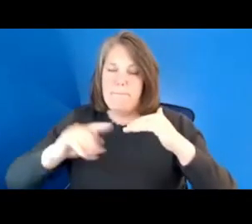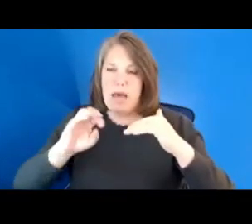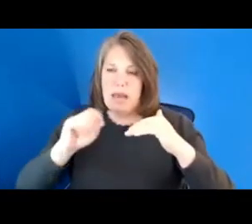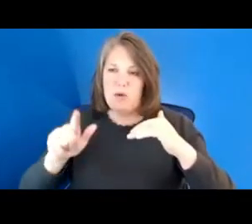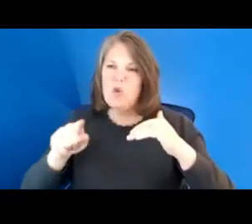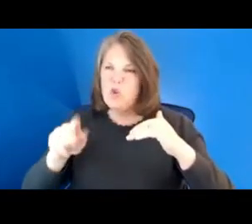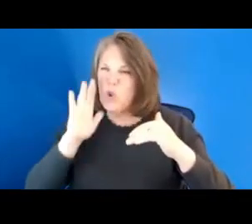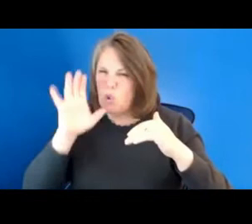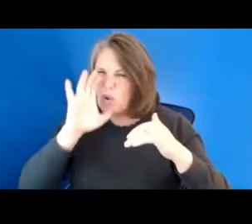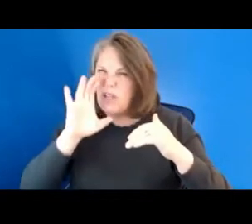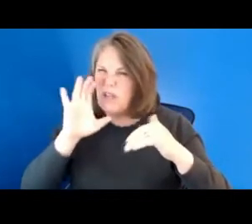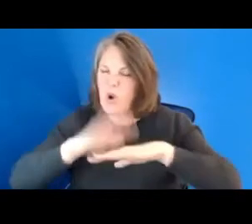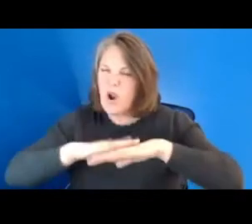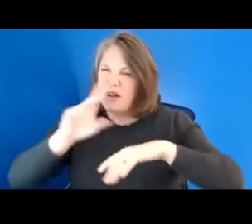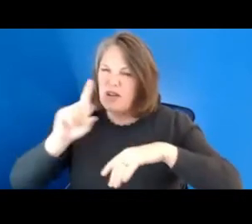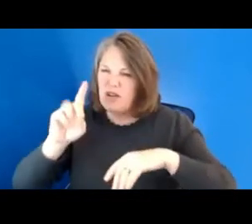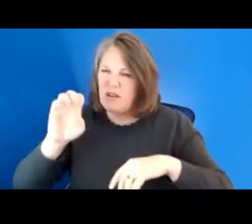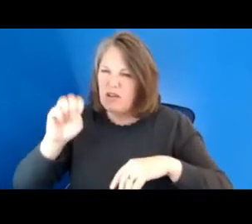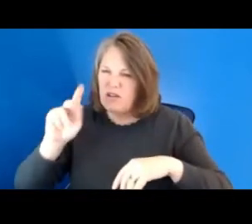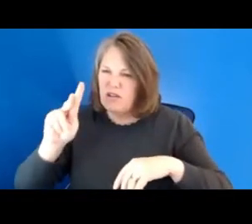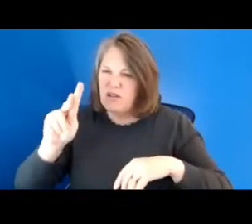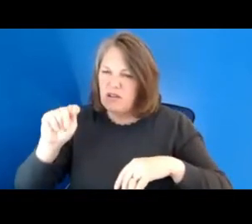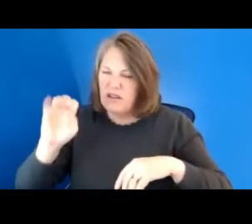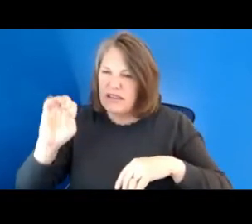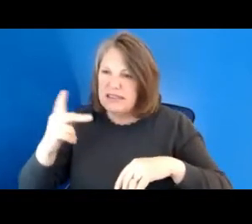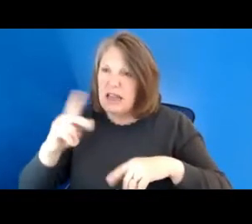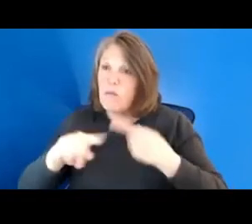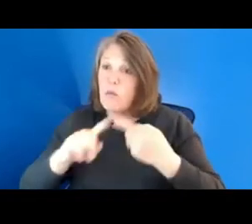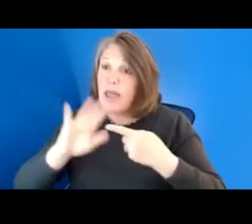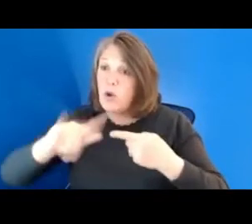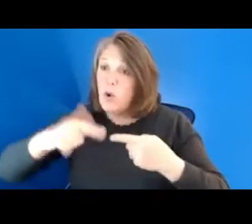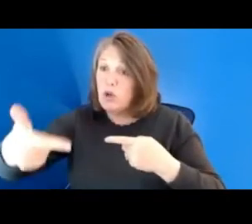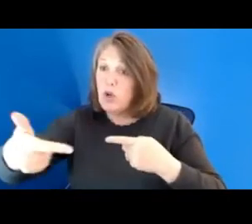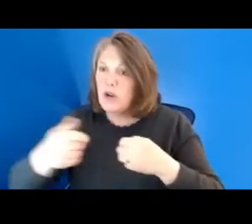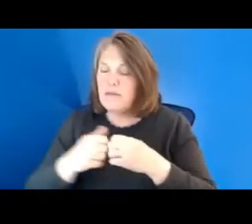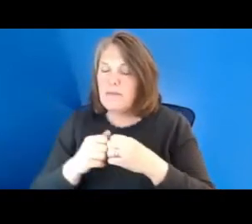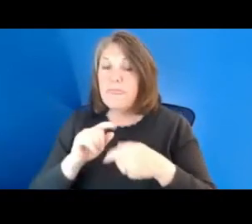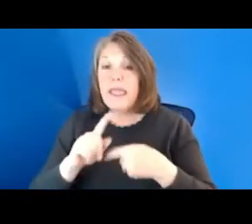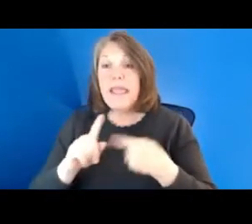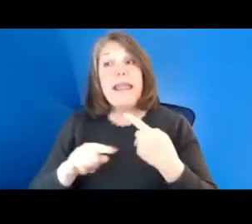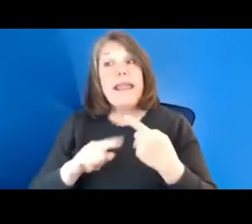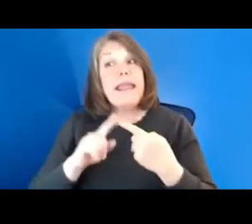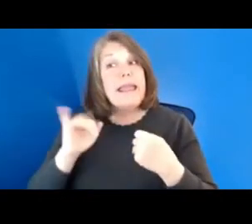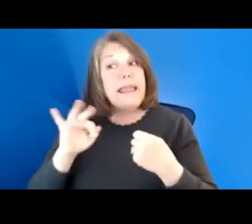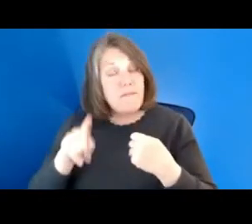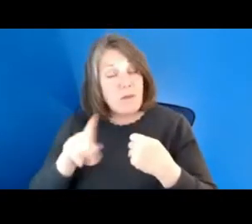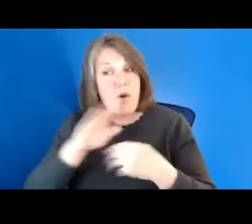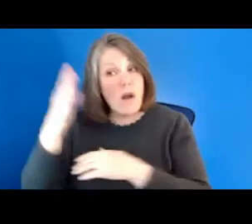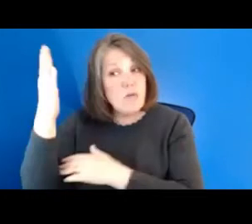for on the desktop if it is your turn 17:21:32 . If you are presenting a iPresentation